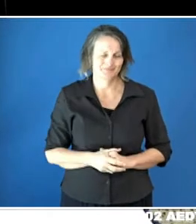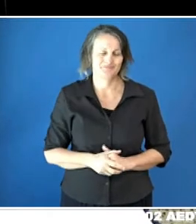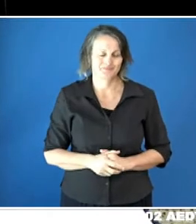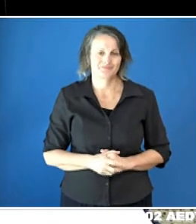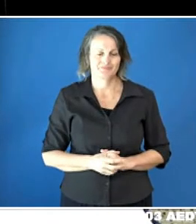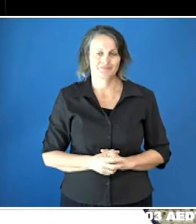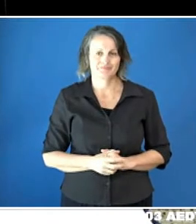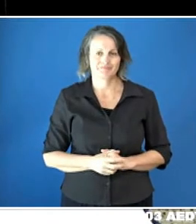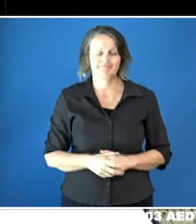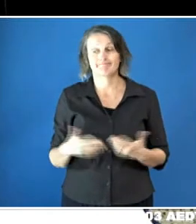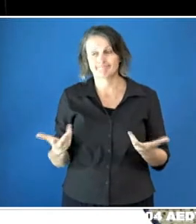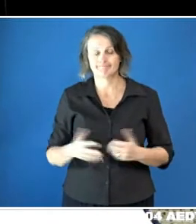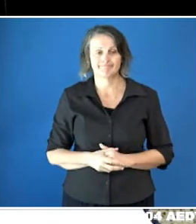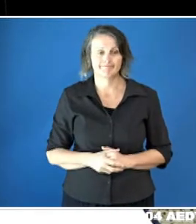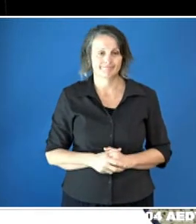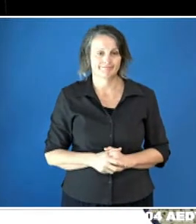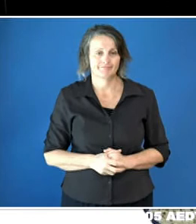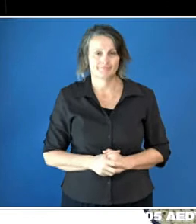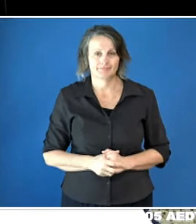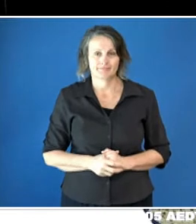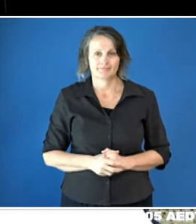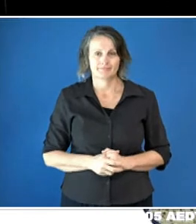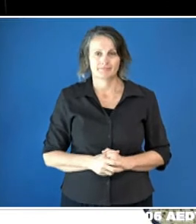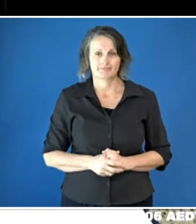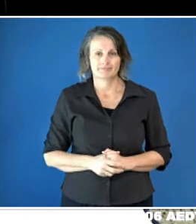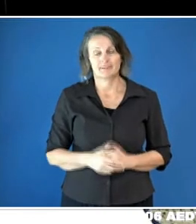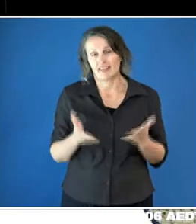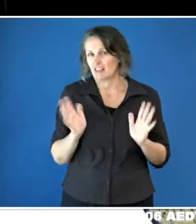You did it.